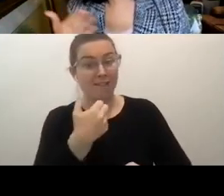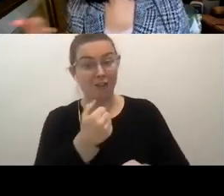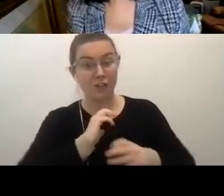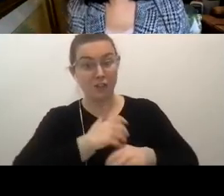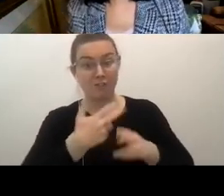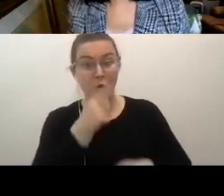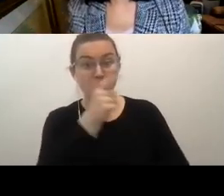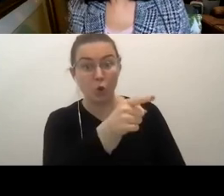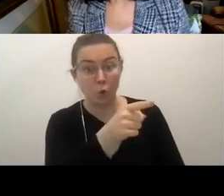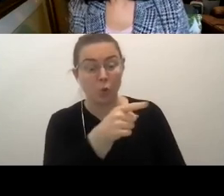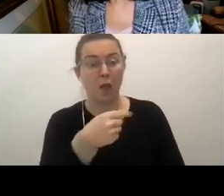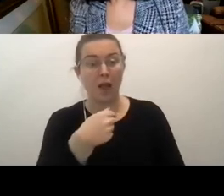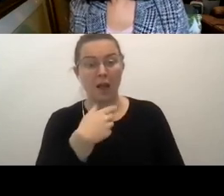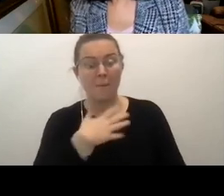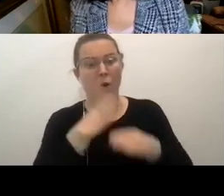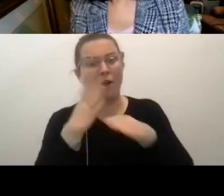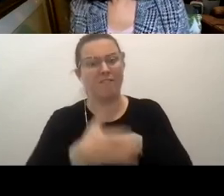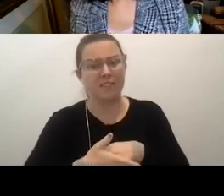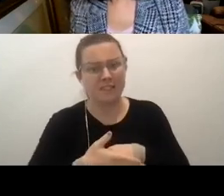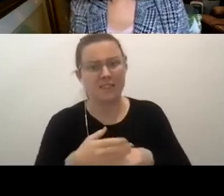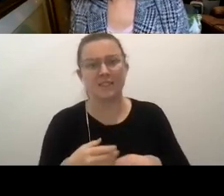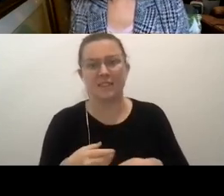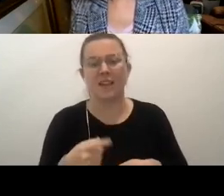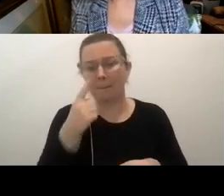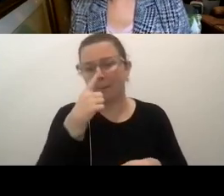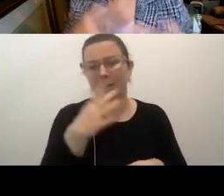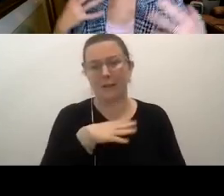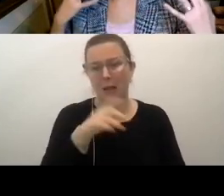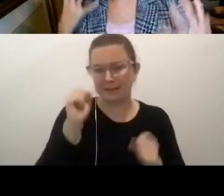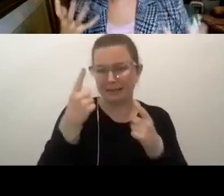more effort" and I think that's what people should understand. Like, if I were the only